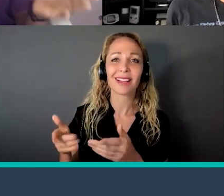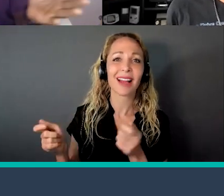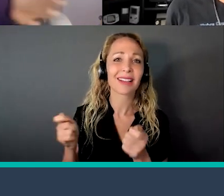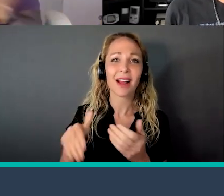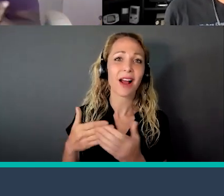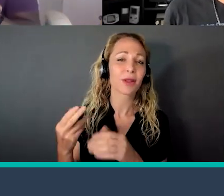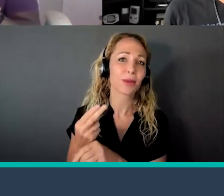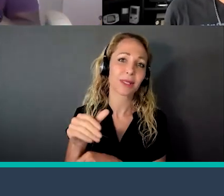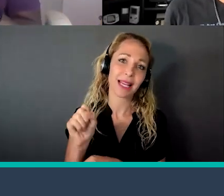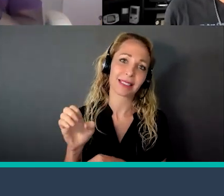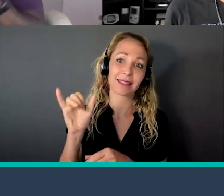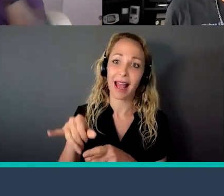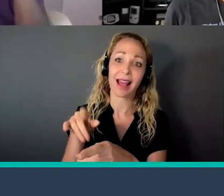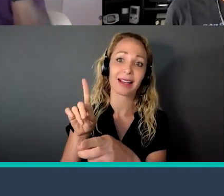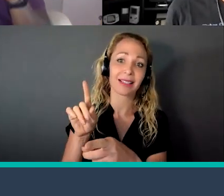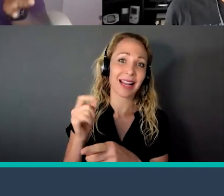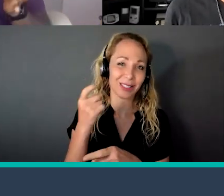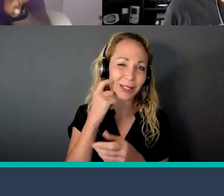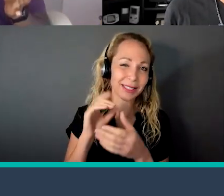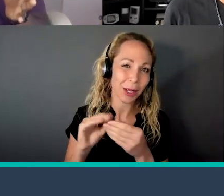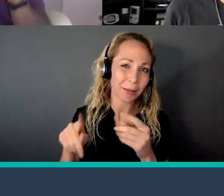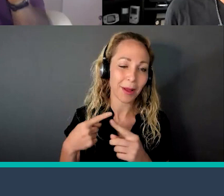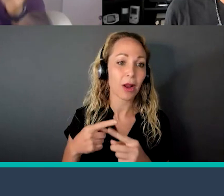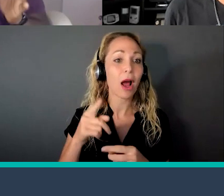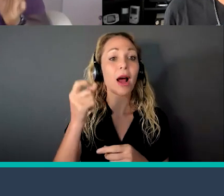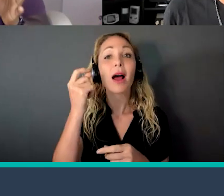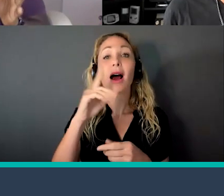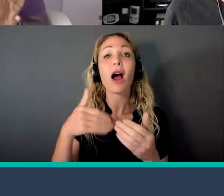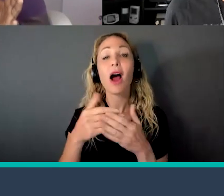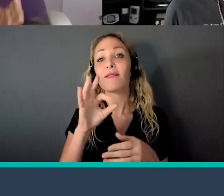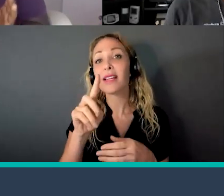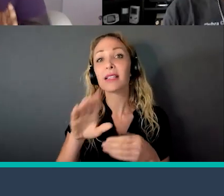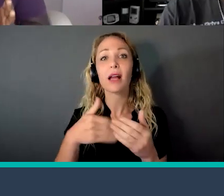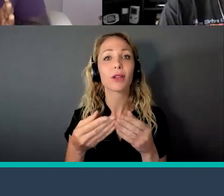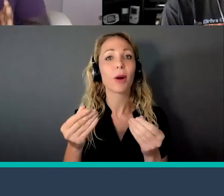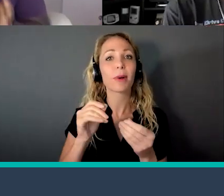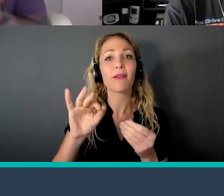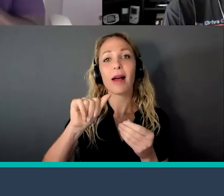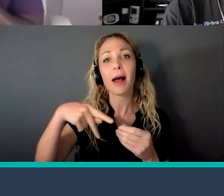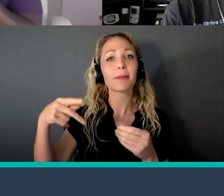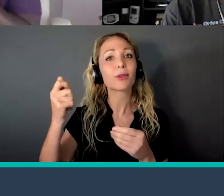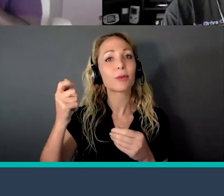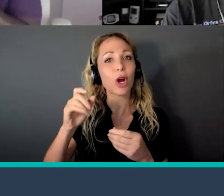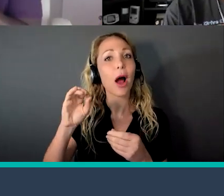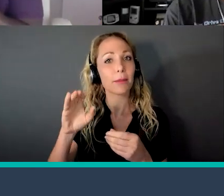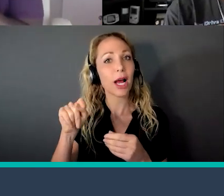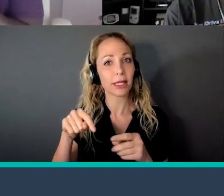BUT ALL THE FIELDS AND THE PROPERTIES OF APP SUBSCRIPTION OBJECT MAP TO ONE OF THESE CONFIGURATION